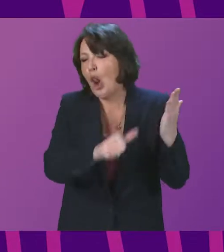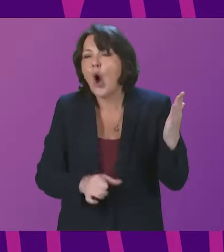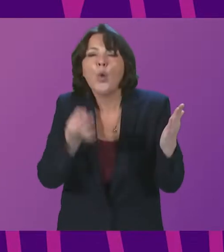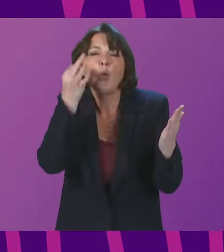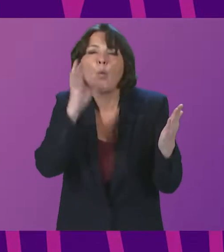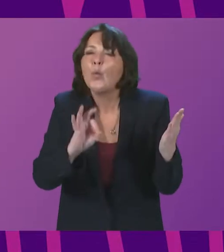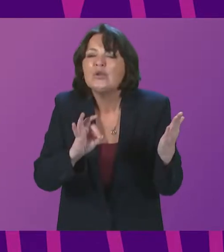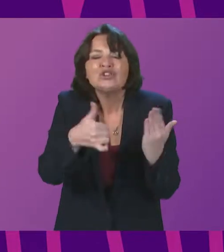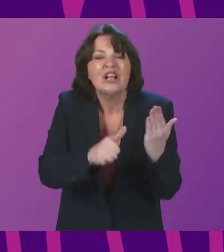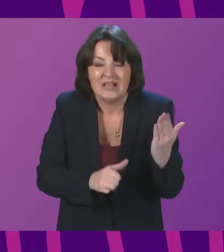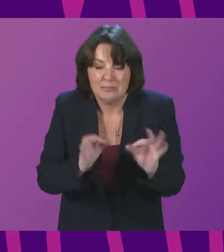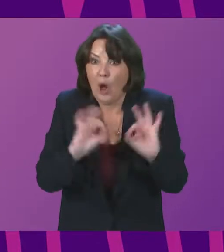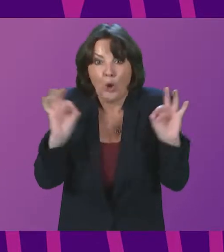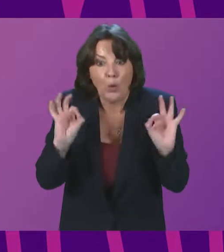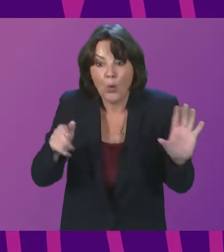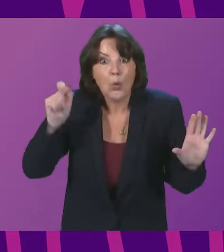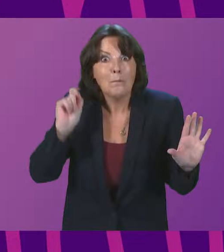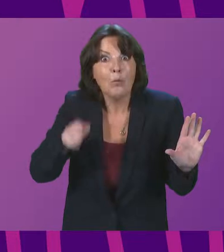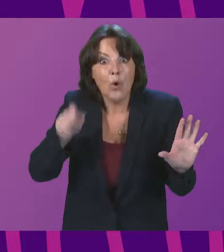Is it really a coincidence that the chief executive of the Scottish National Investment